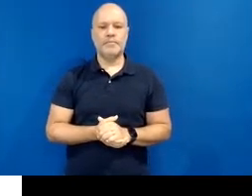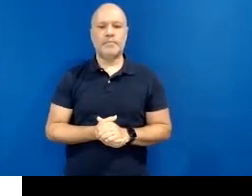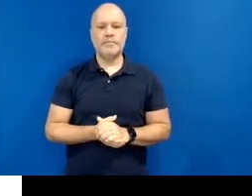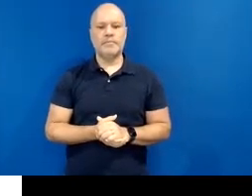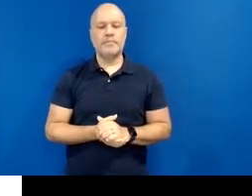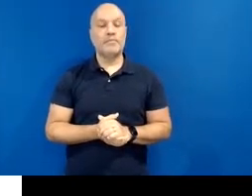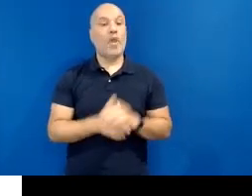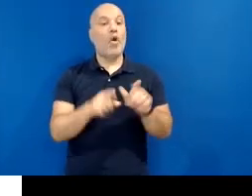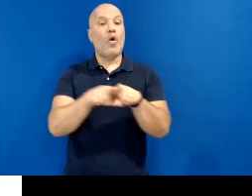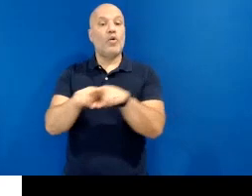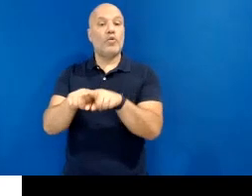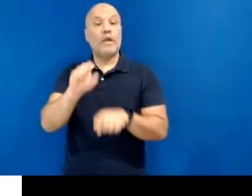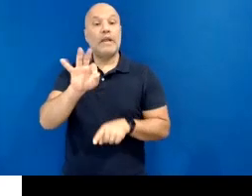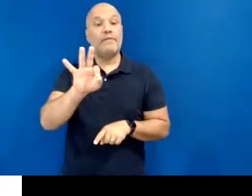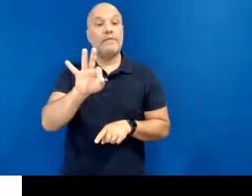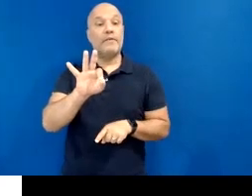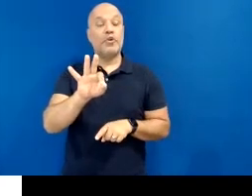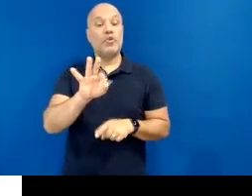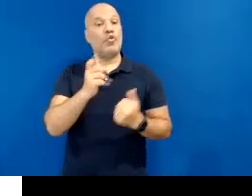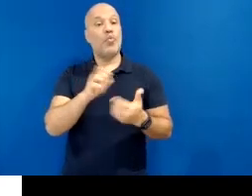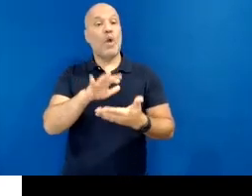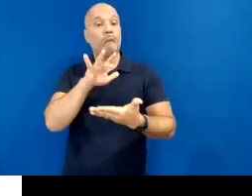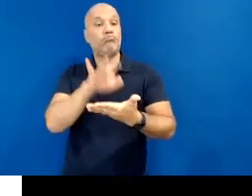or if you link out to it, it's going to be there as well.